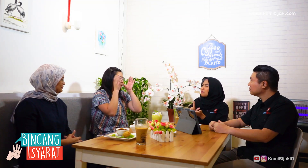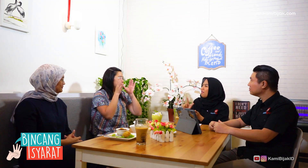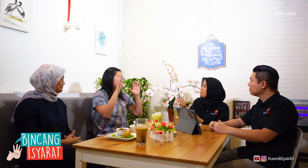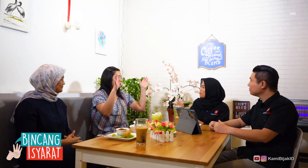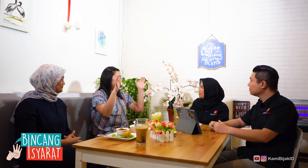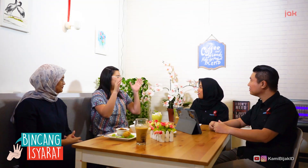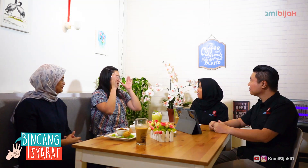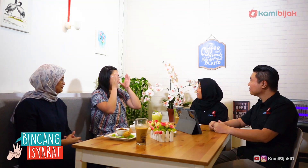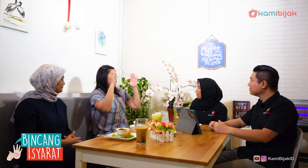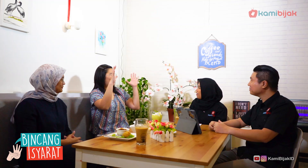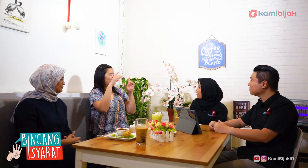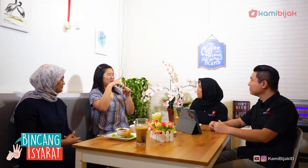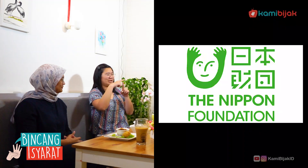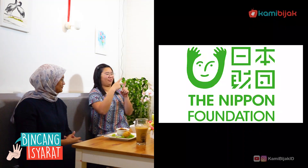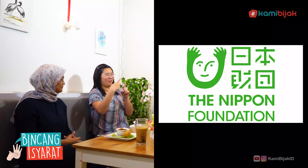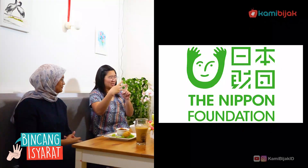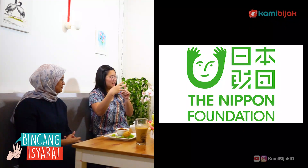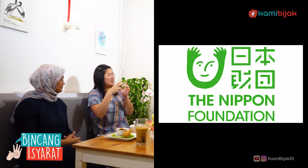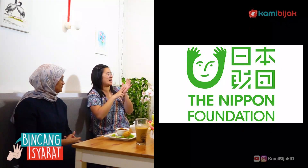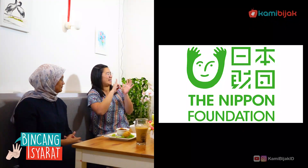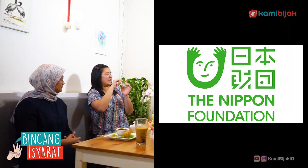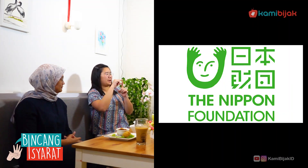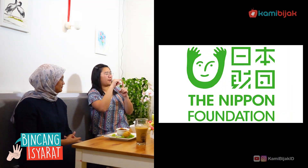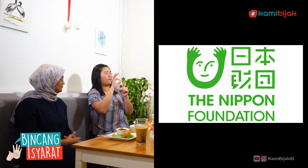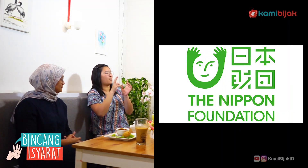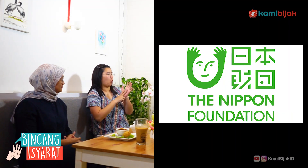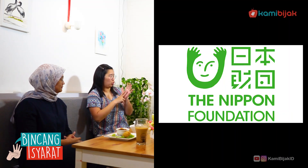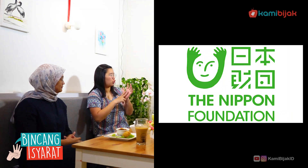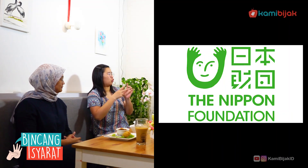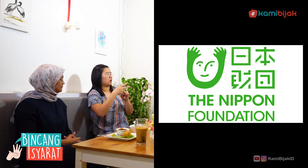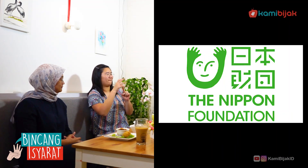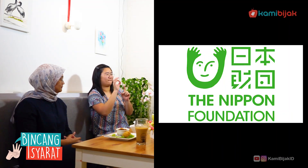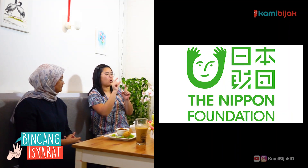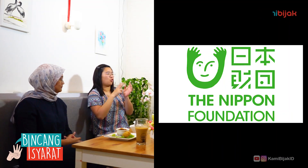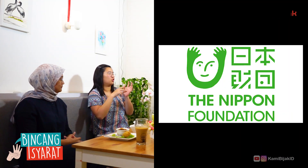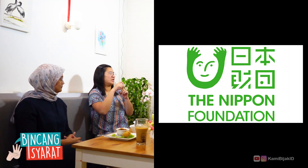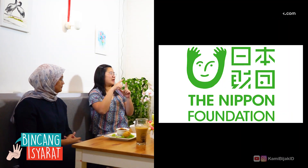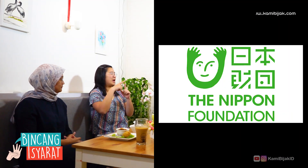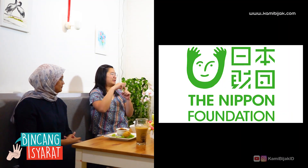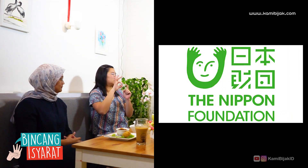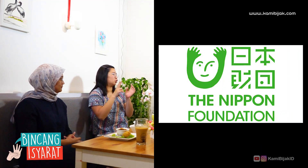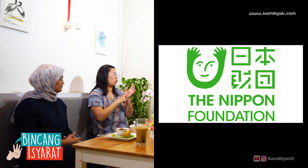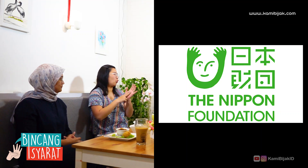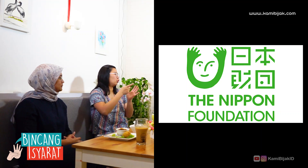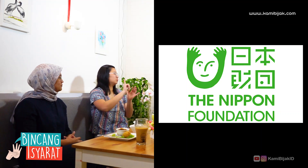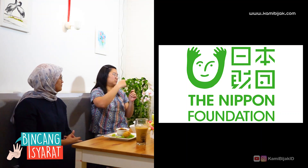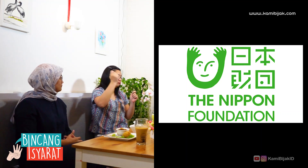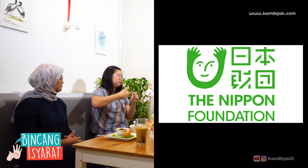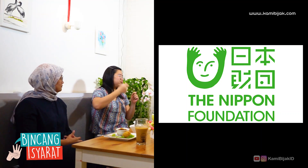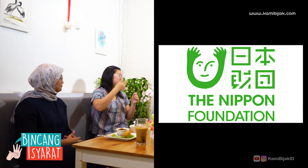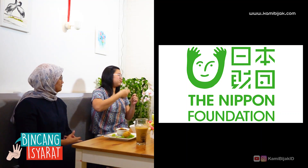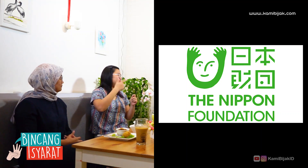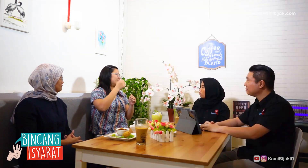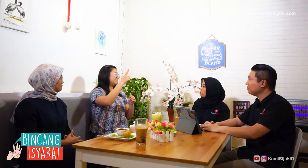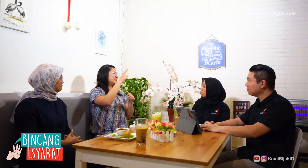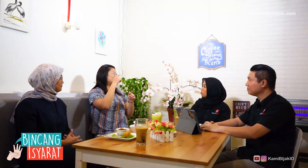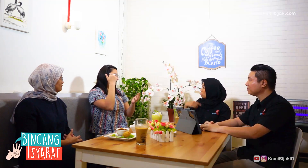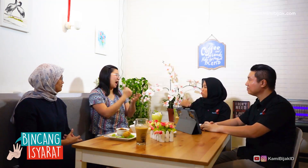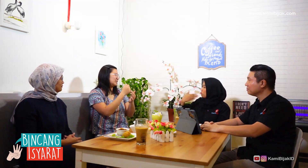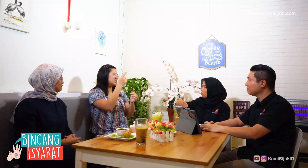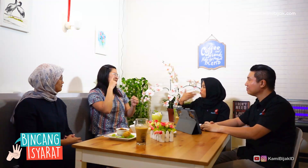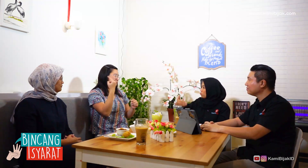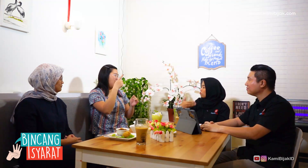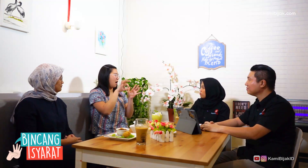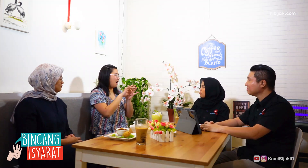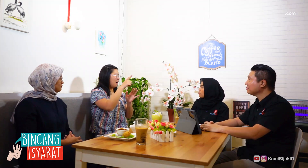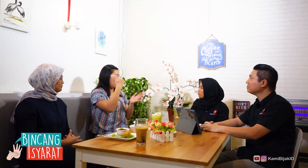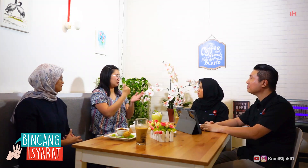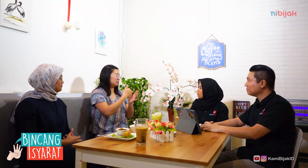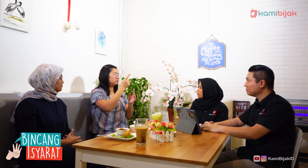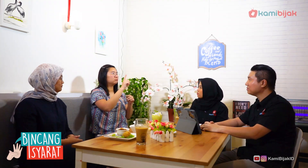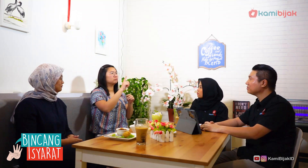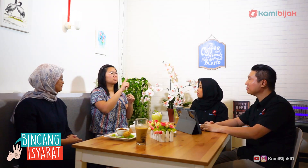by The Nippon Foundation from Japan who financed.